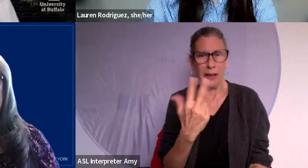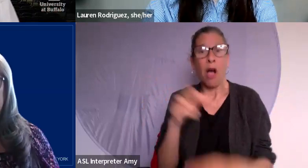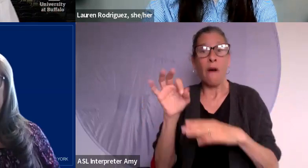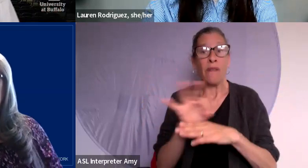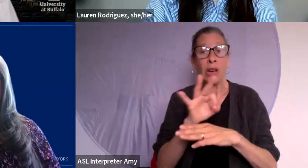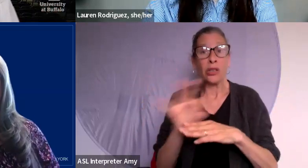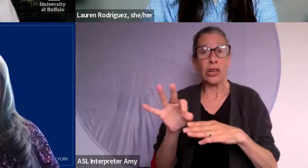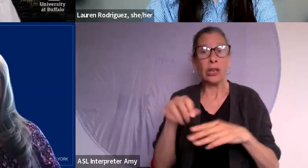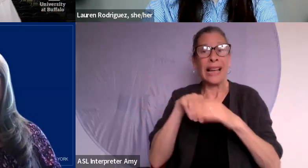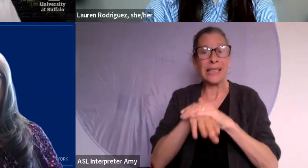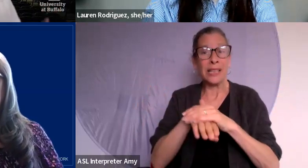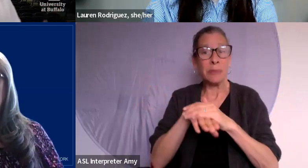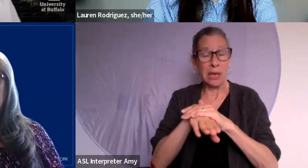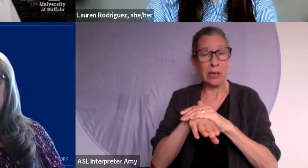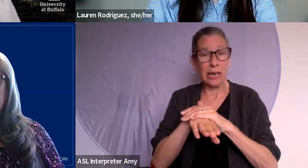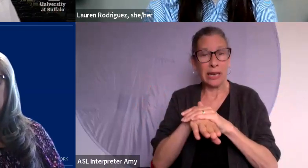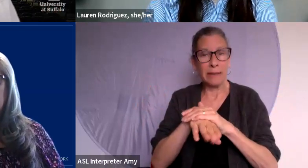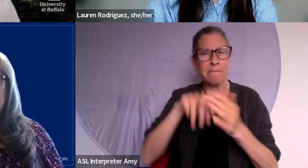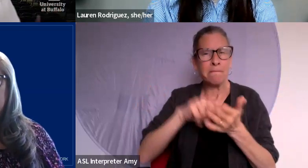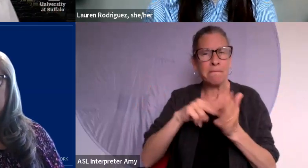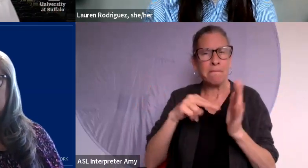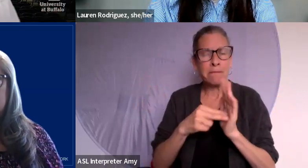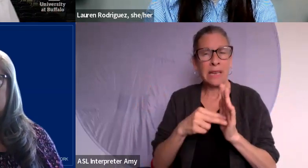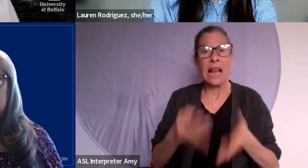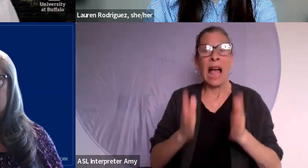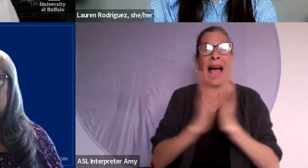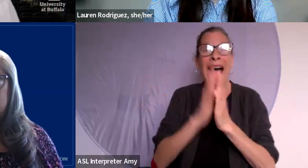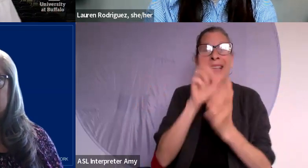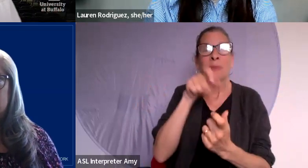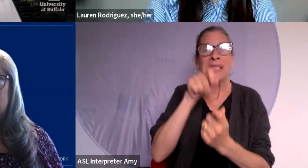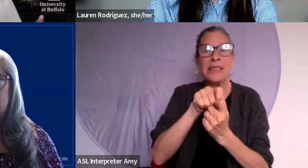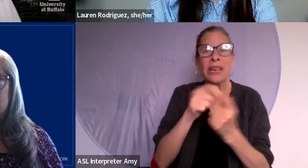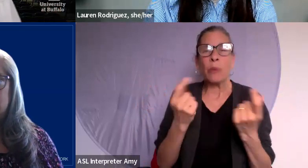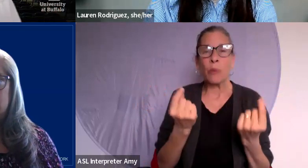accessibility. What it does is ask very specifically, does your